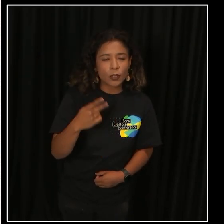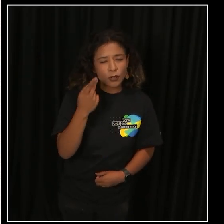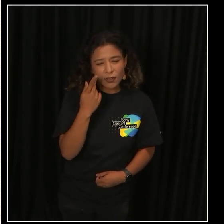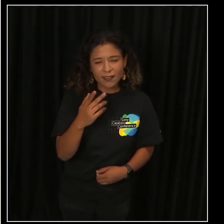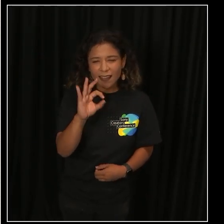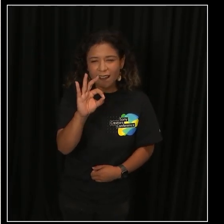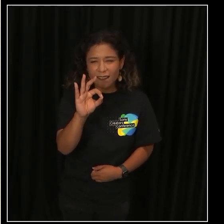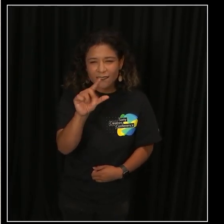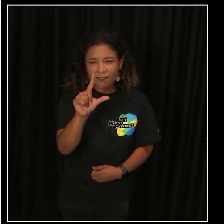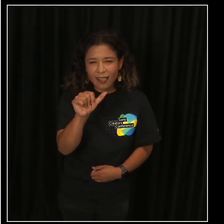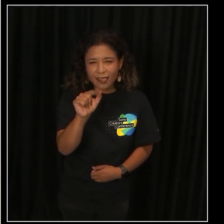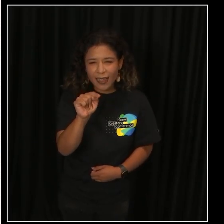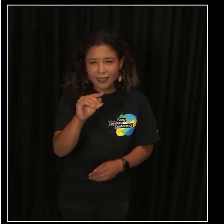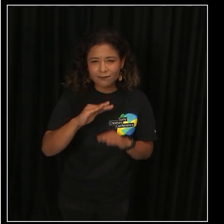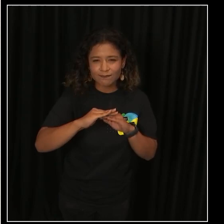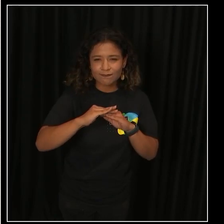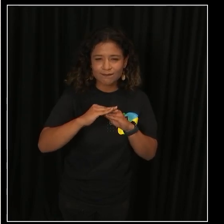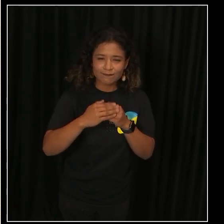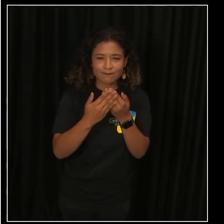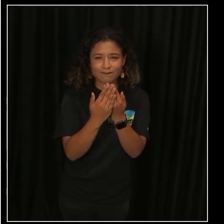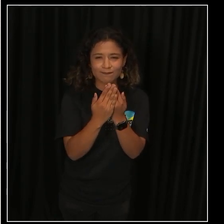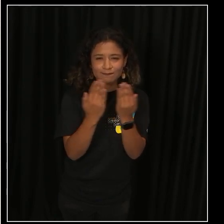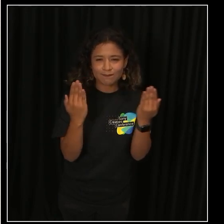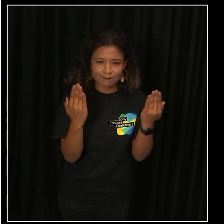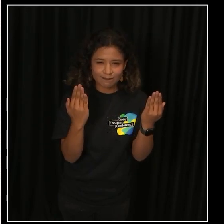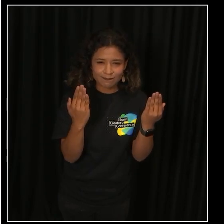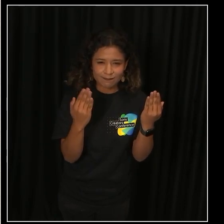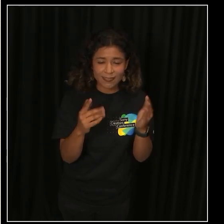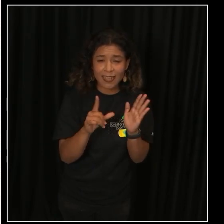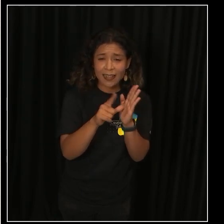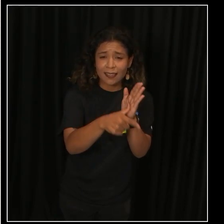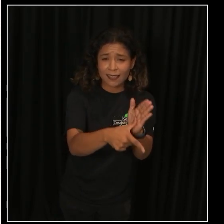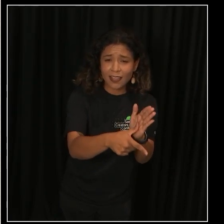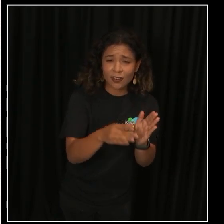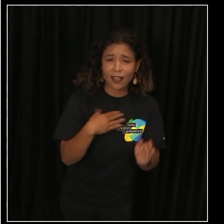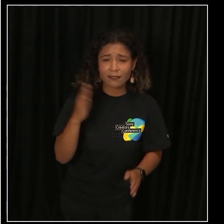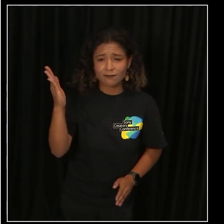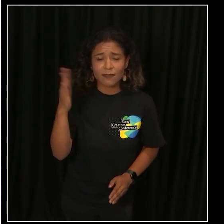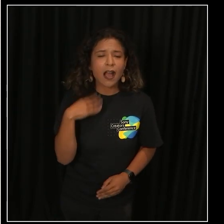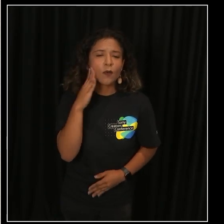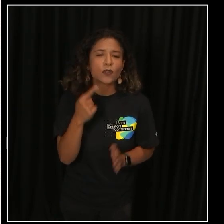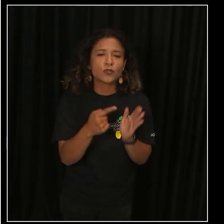So later in this presentation, I'm also going to be showing you a technique that we used, a very simple technique